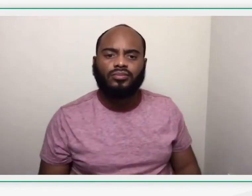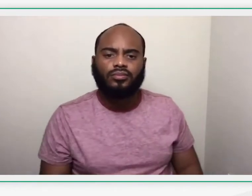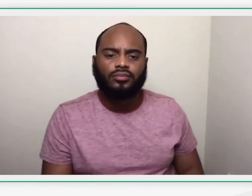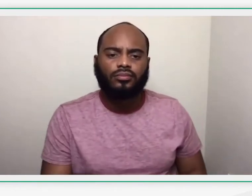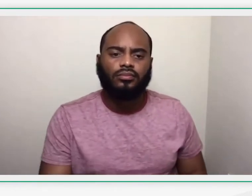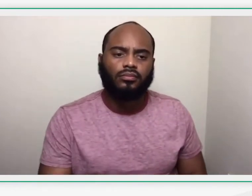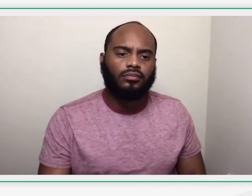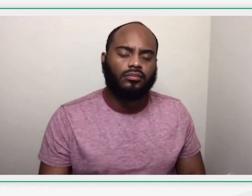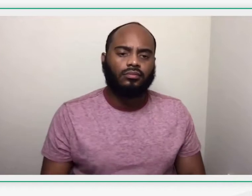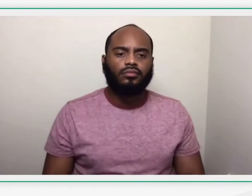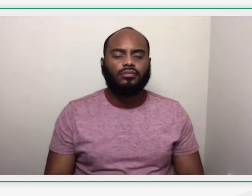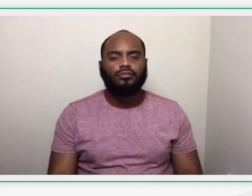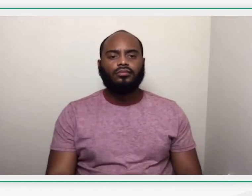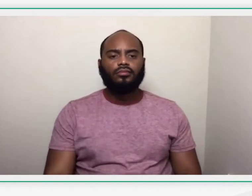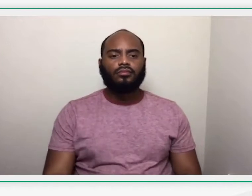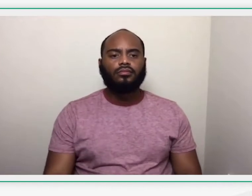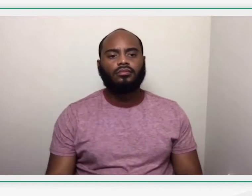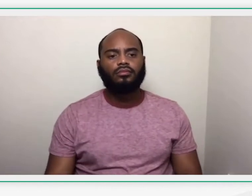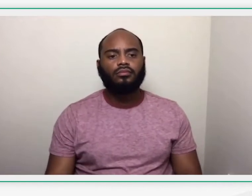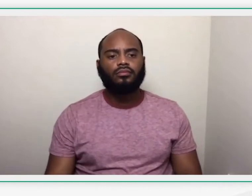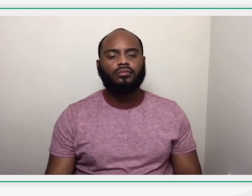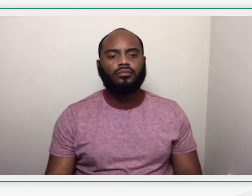A key question to consider is: Why is credit important?